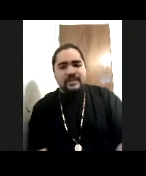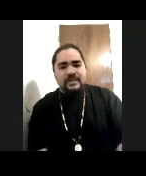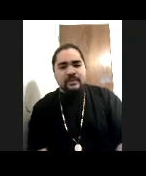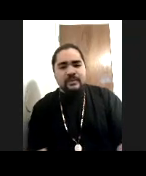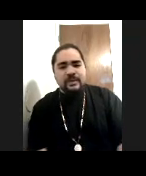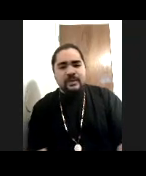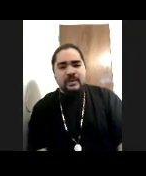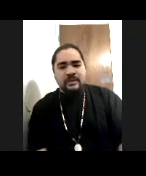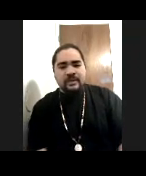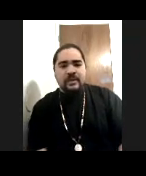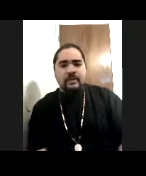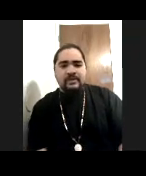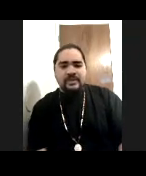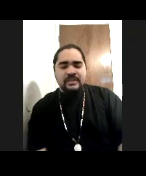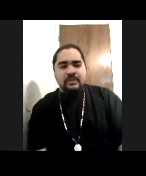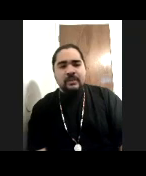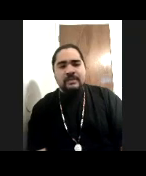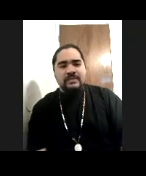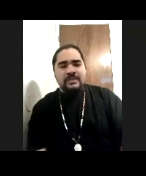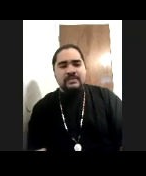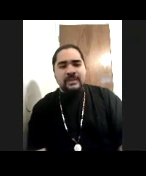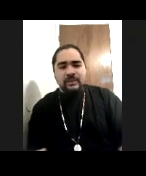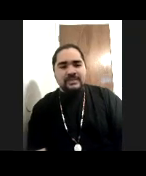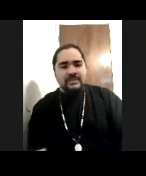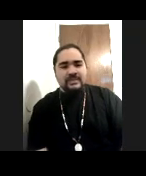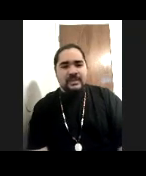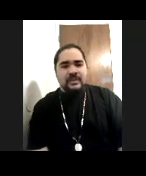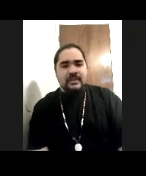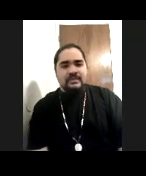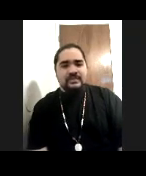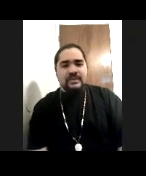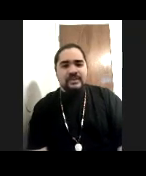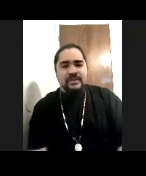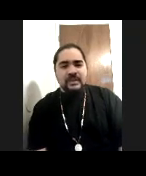that were very open to, you know, wanting me to use my voice and those kind of things, I started to